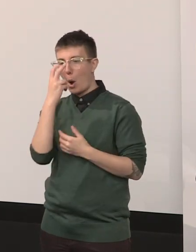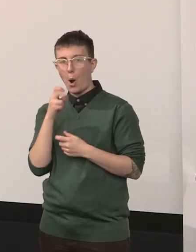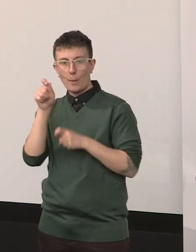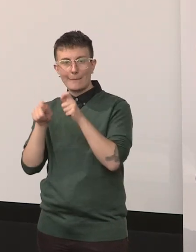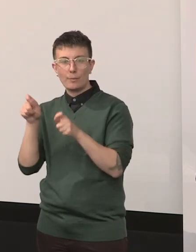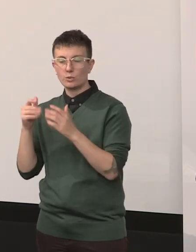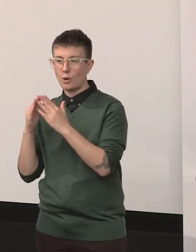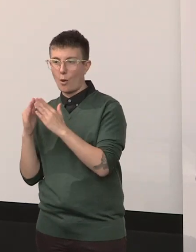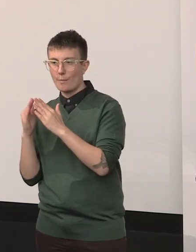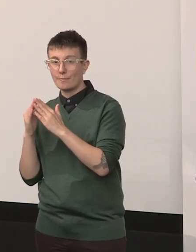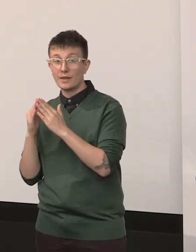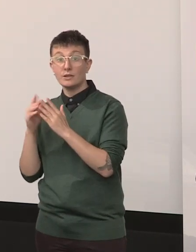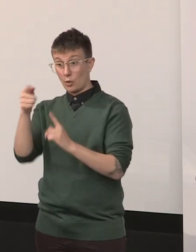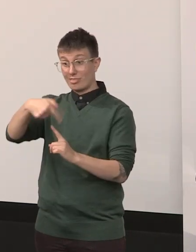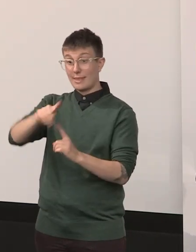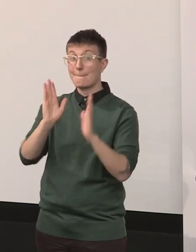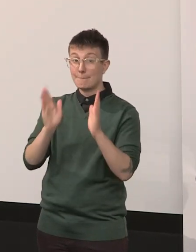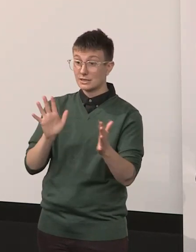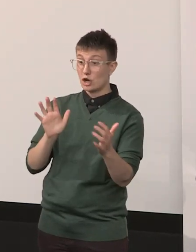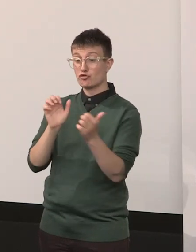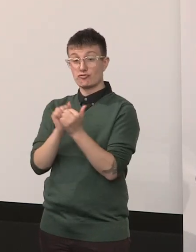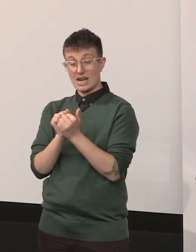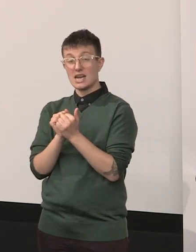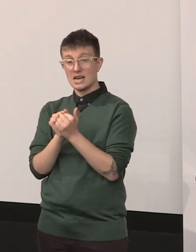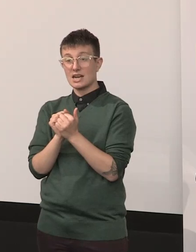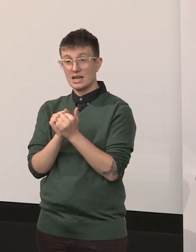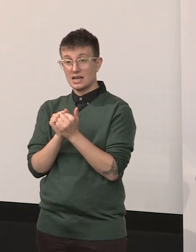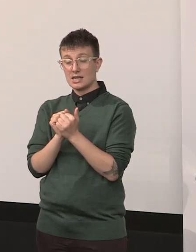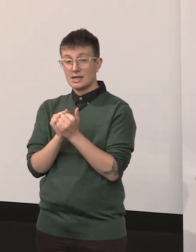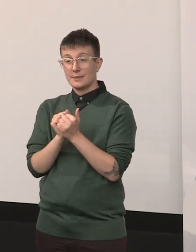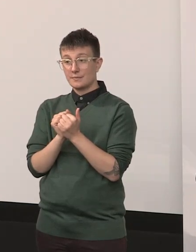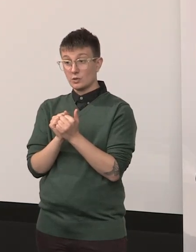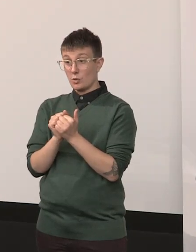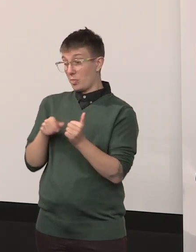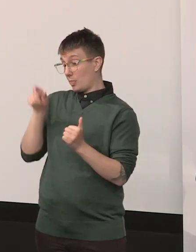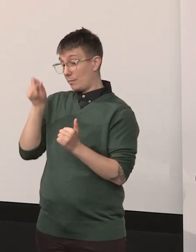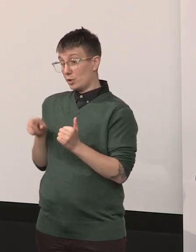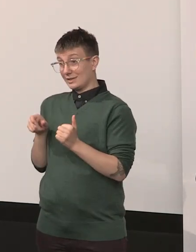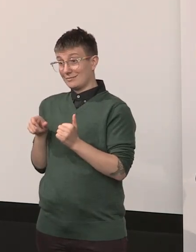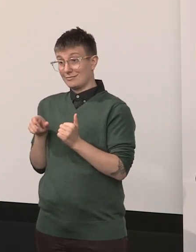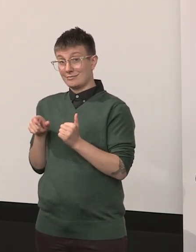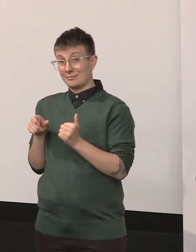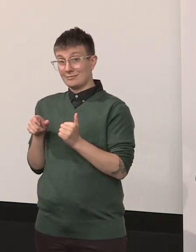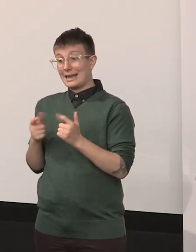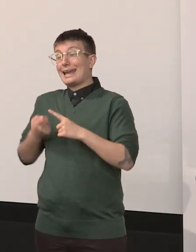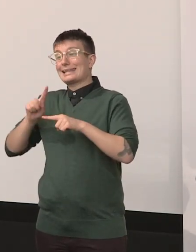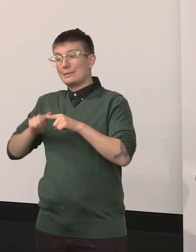and unless that agreement is documented then the person is not allowed the compassionate exemption. As part of that